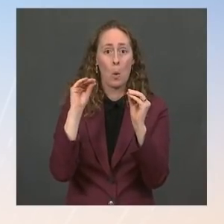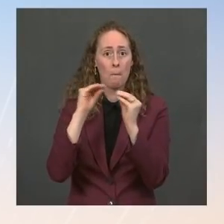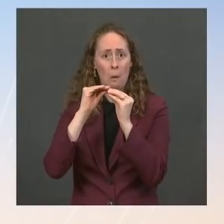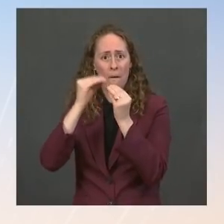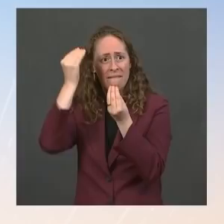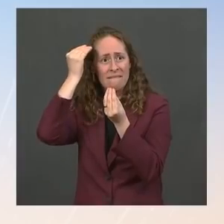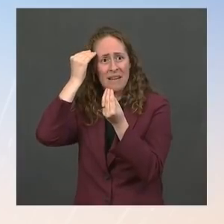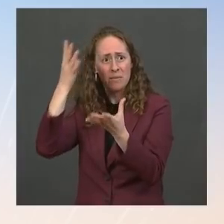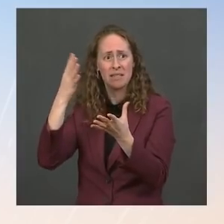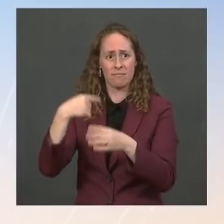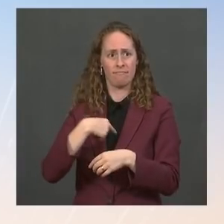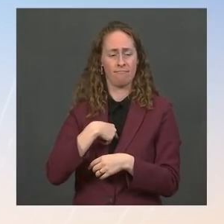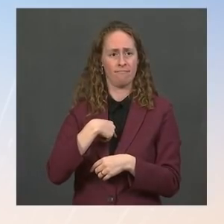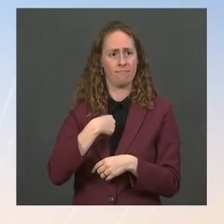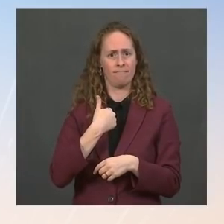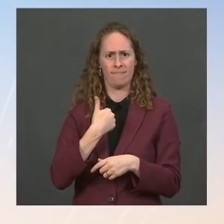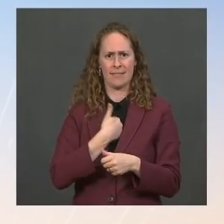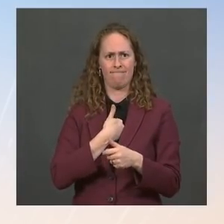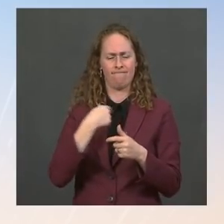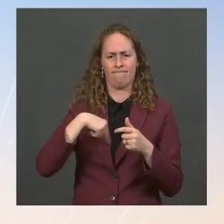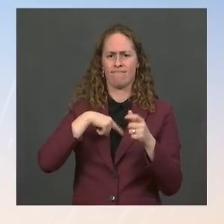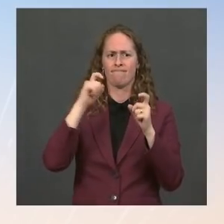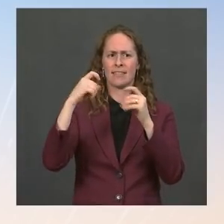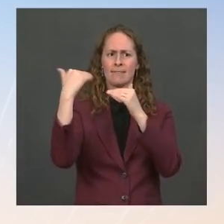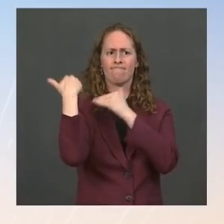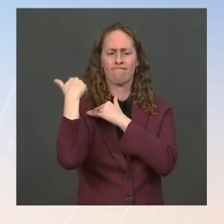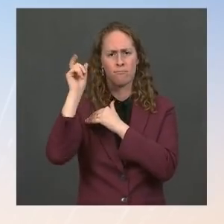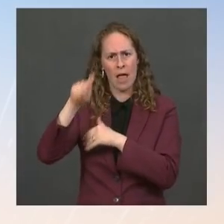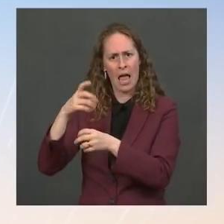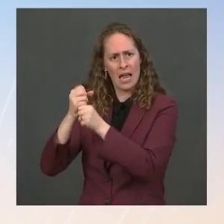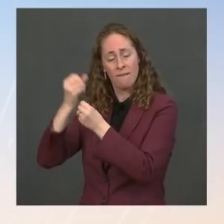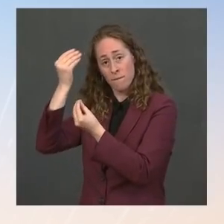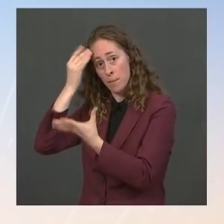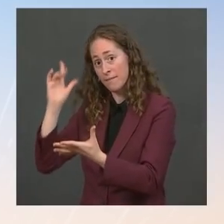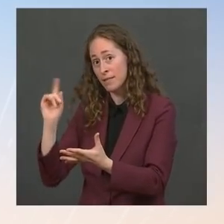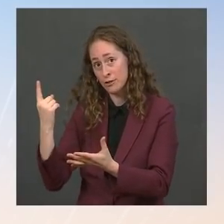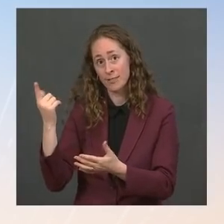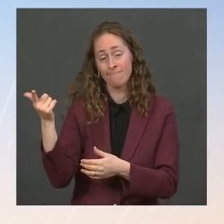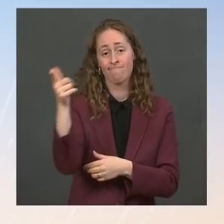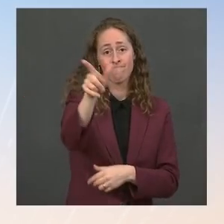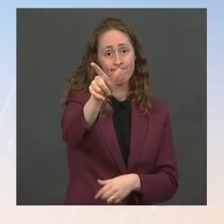I have a responsibility to get more context and information. Go ahead. The Press: Thanks, Jen. Two on COVID. Does the White House have an expectation now